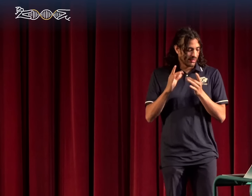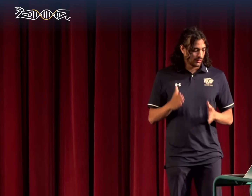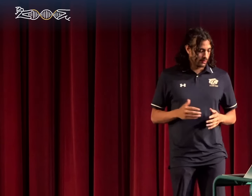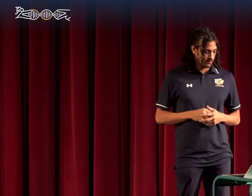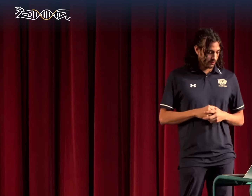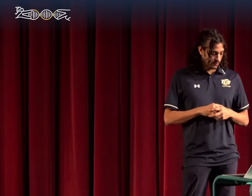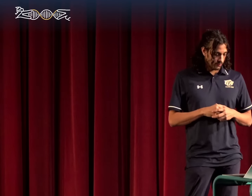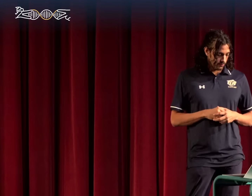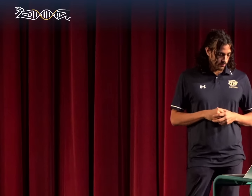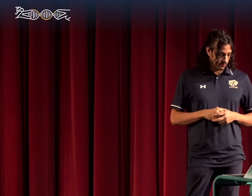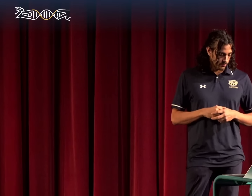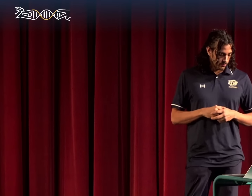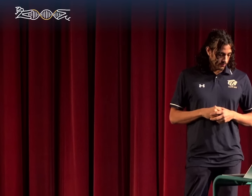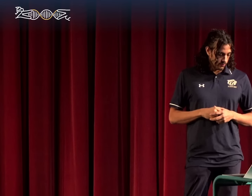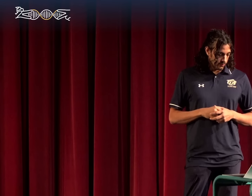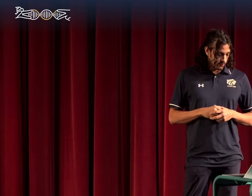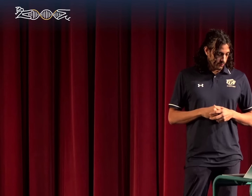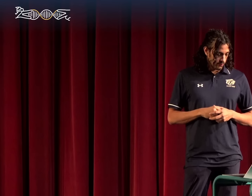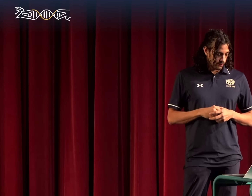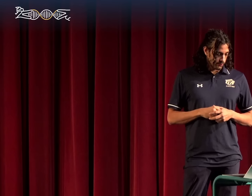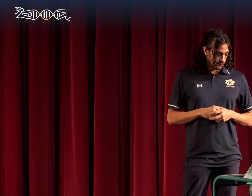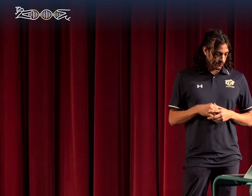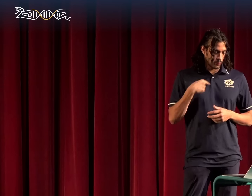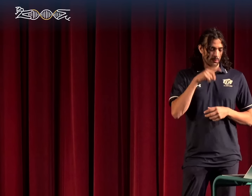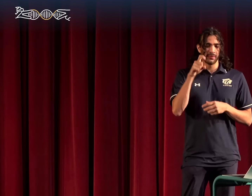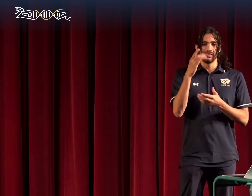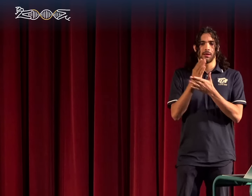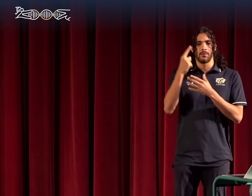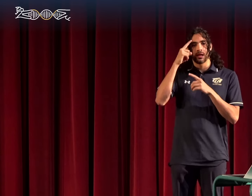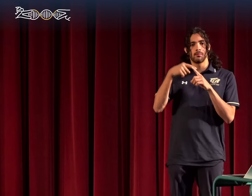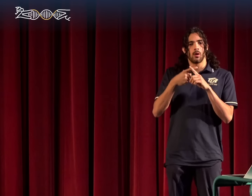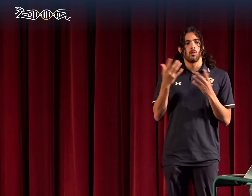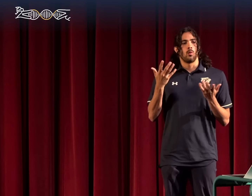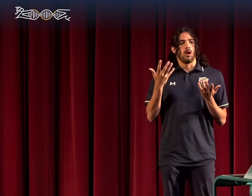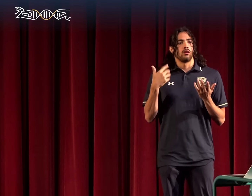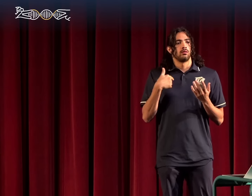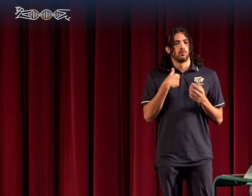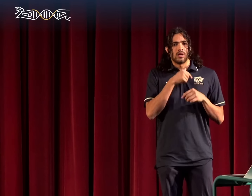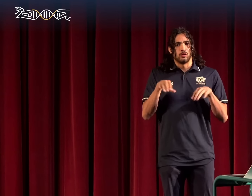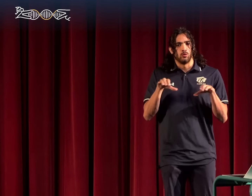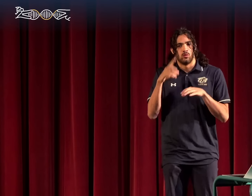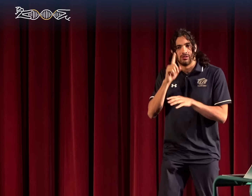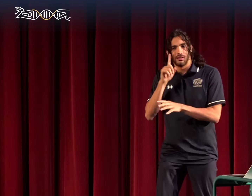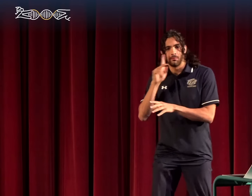Olympians so forth, what is it that instead of thinking what can we do for Deaf people,